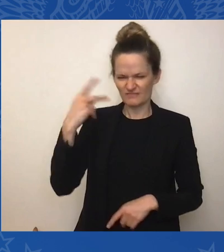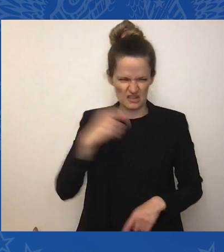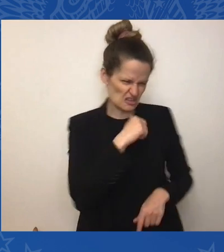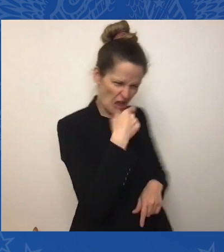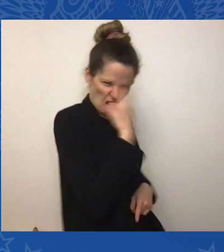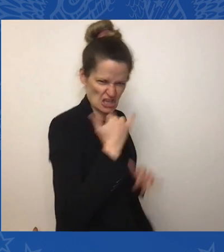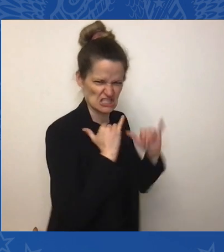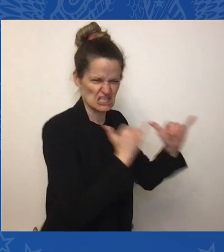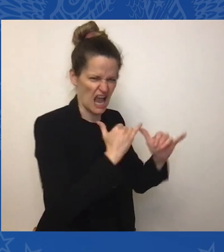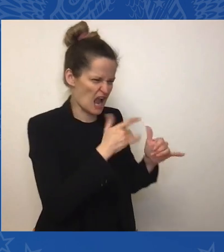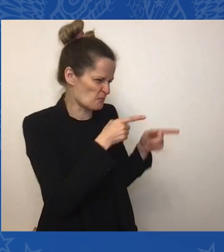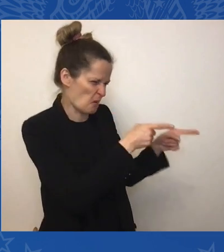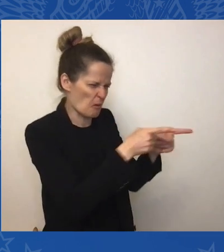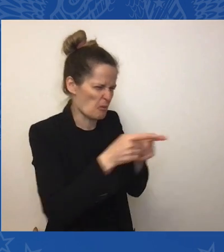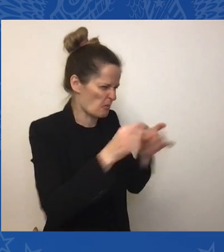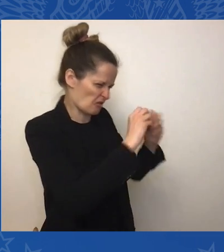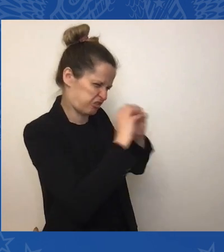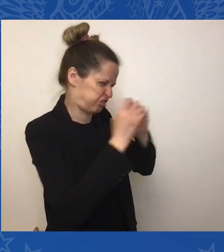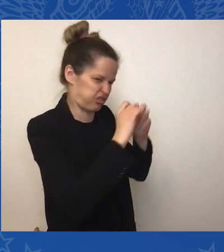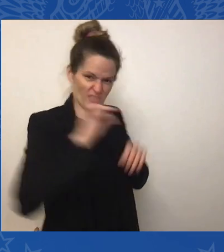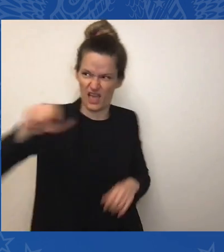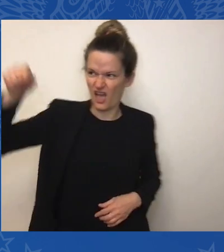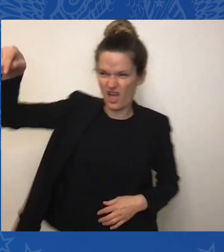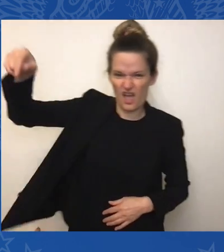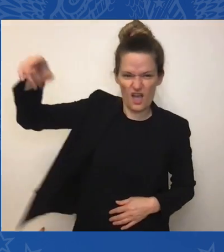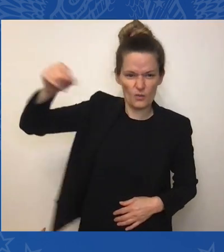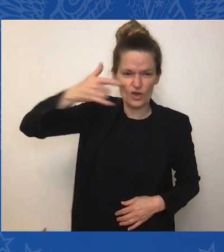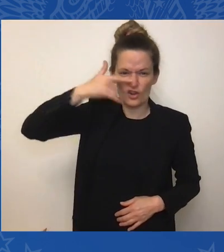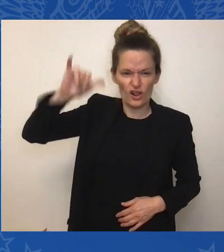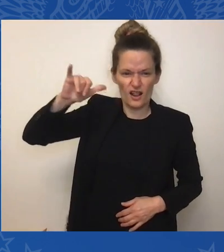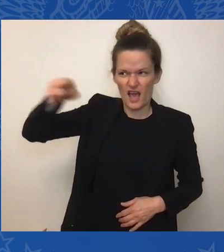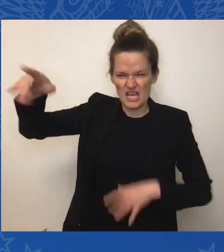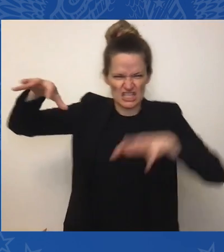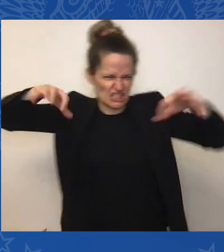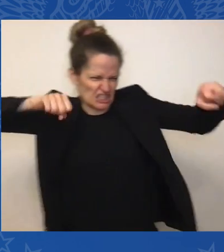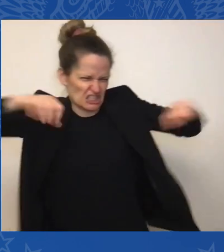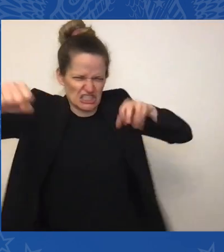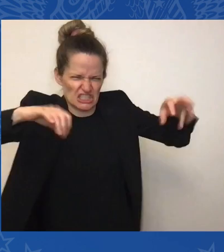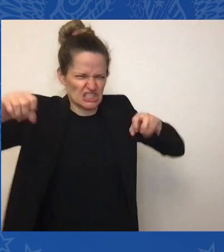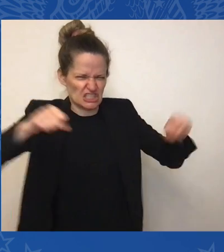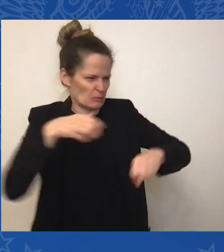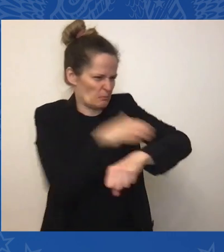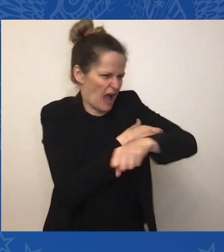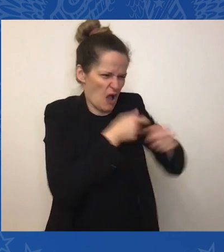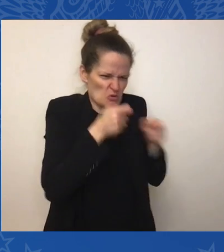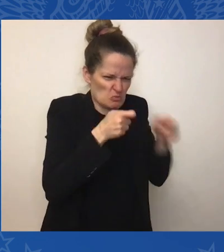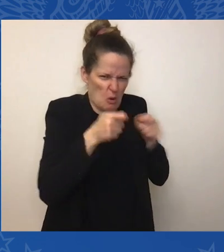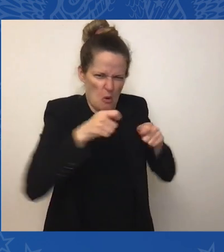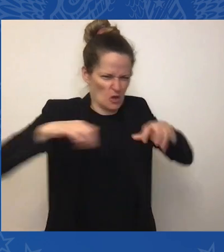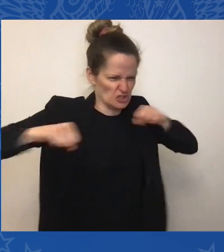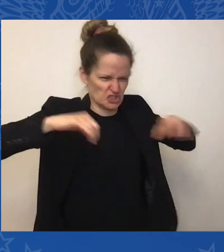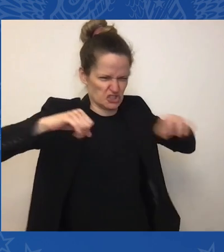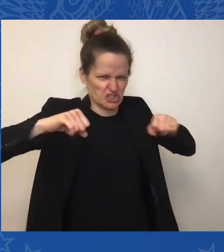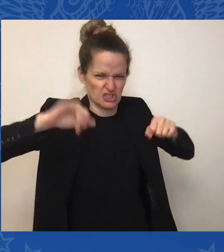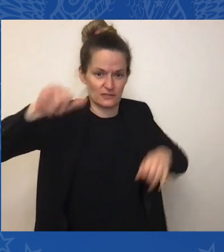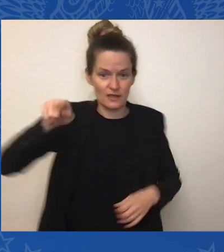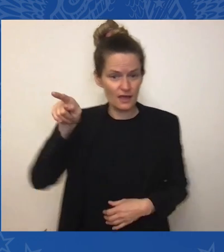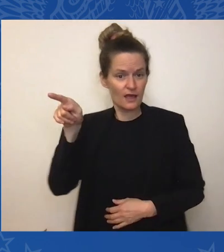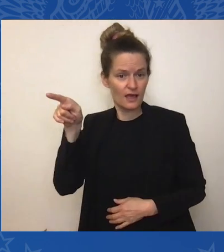to hold on to power. This was never going to be an easy battle, and it never has been, because it's occurred before in America.